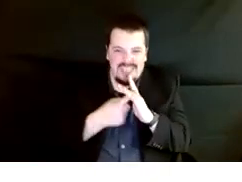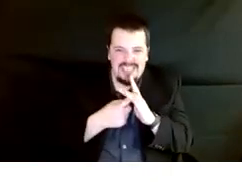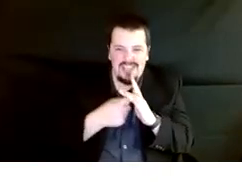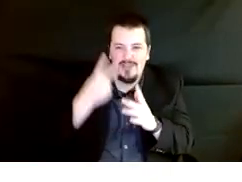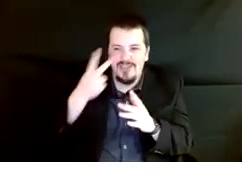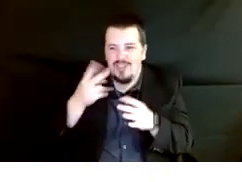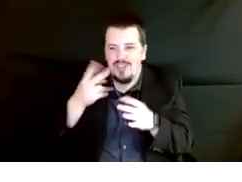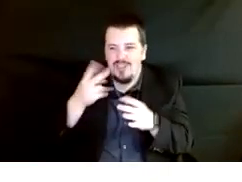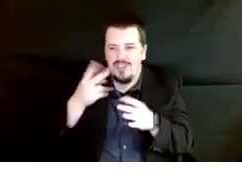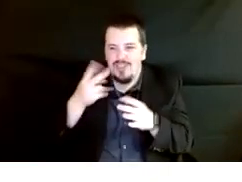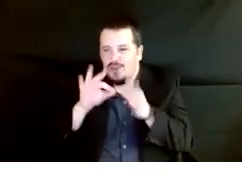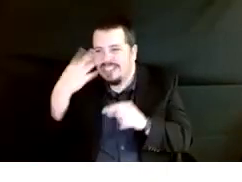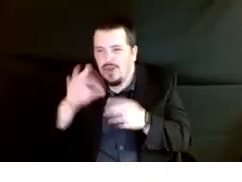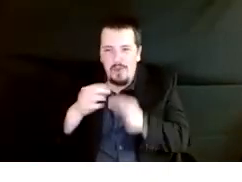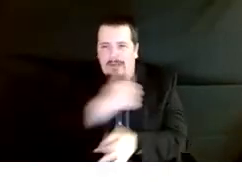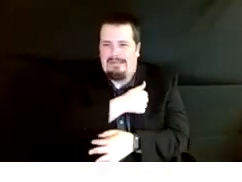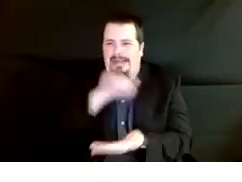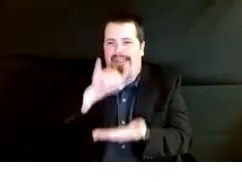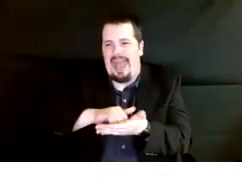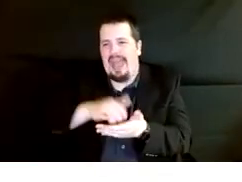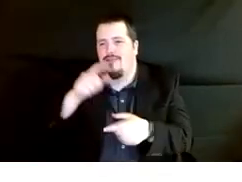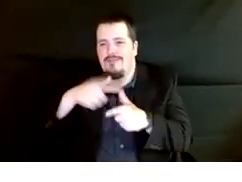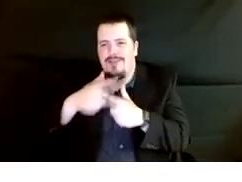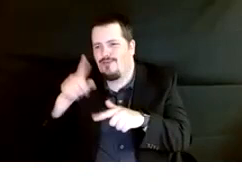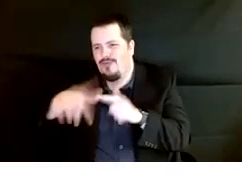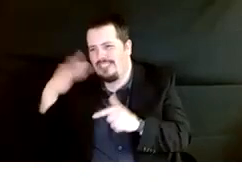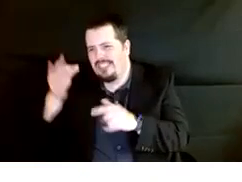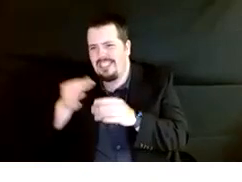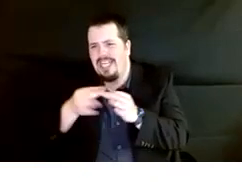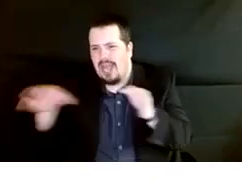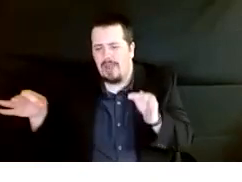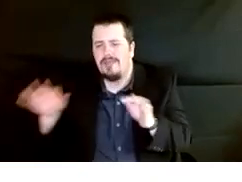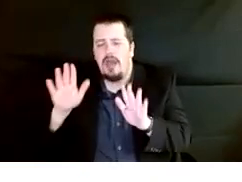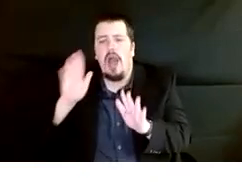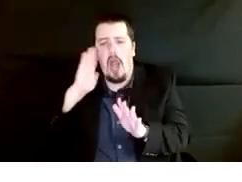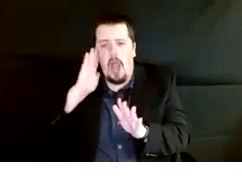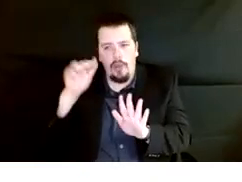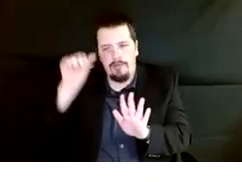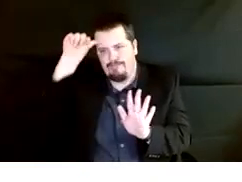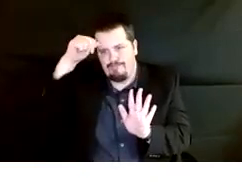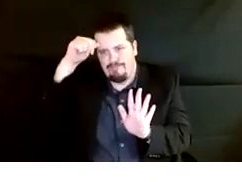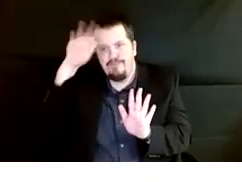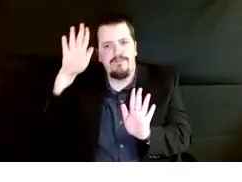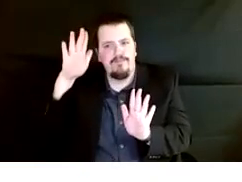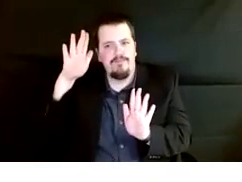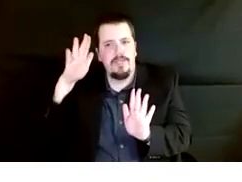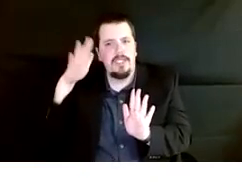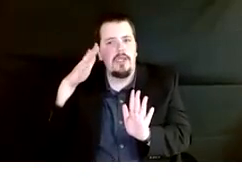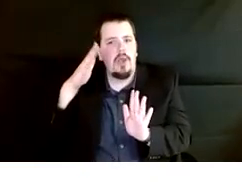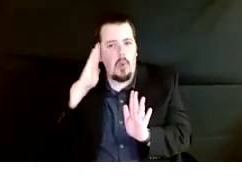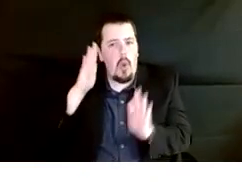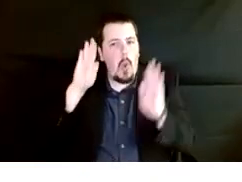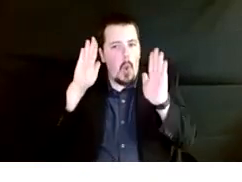and, and seeing the um captioning um we will take that and um and hopefully we will do better next